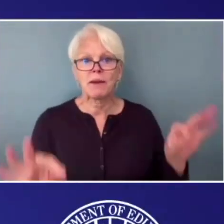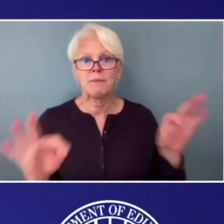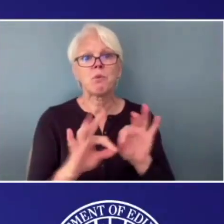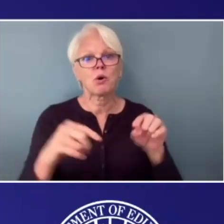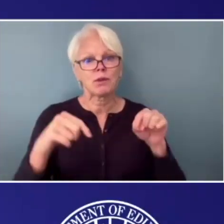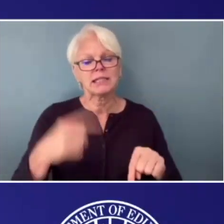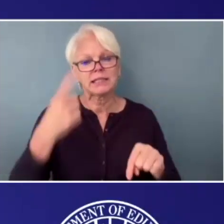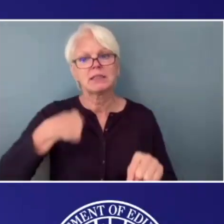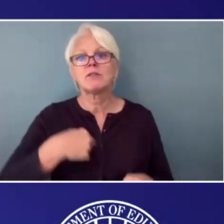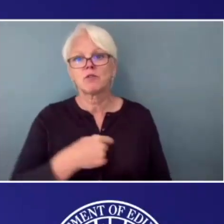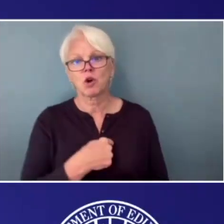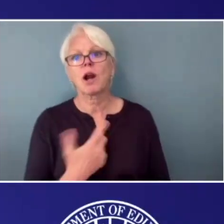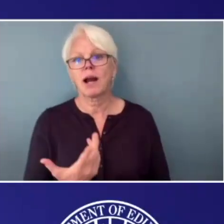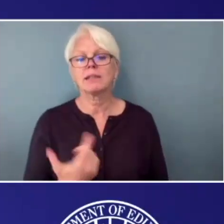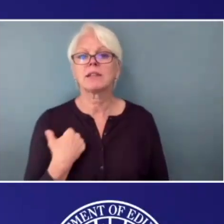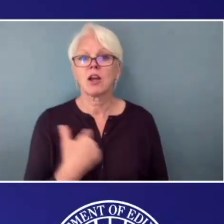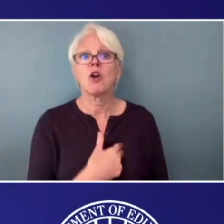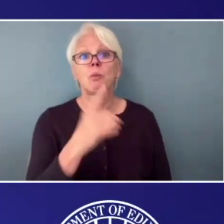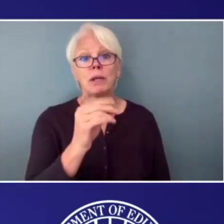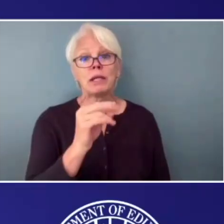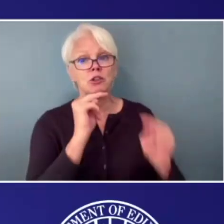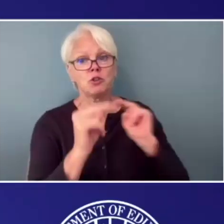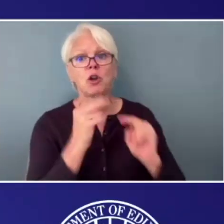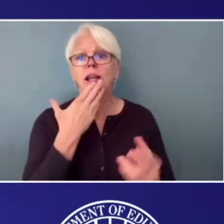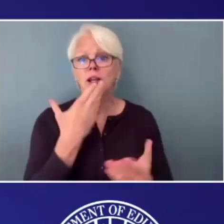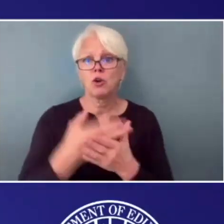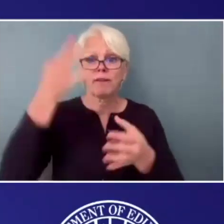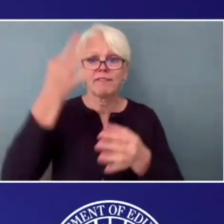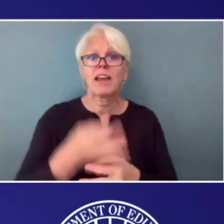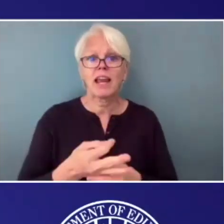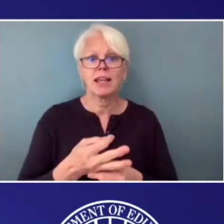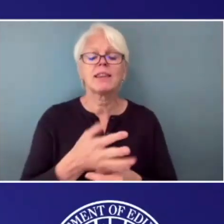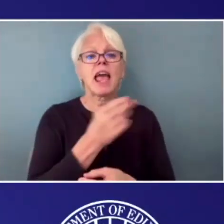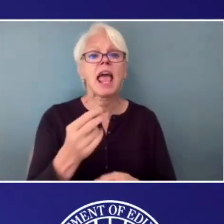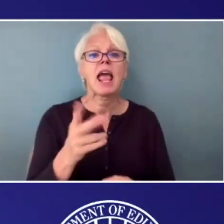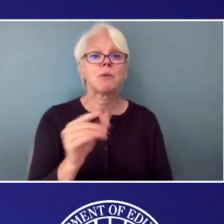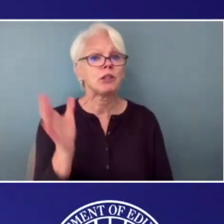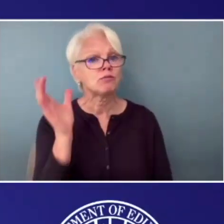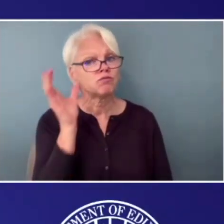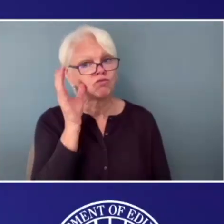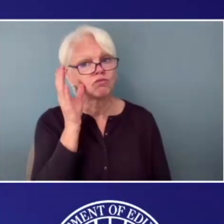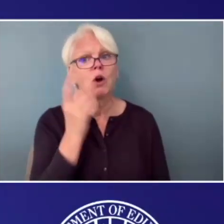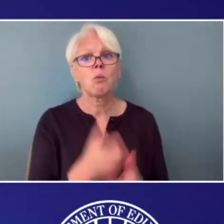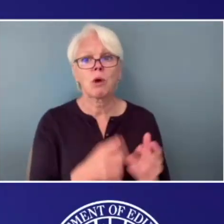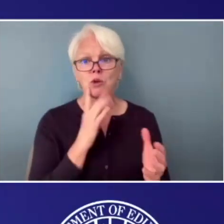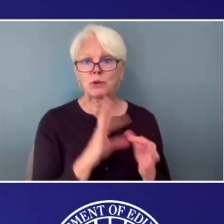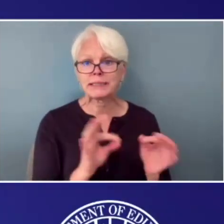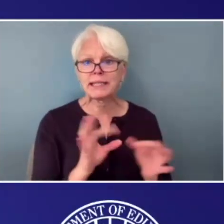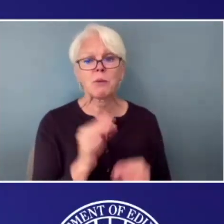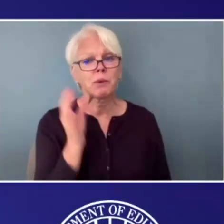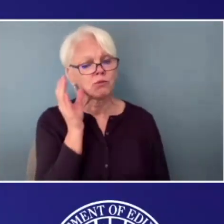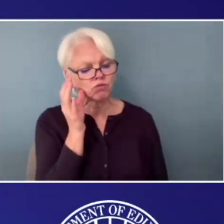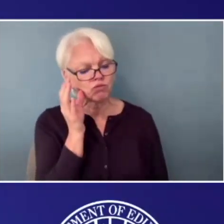that we do negotiate in good faith and that we do listen to what you're saying, and we try to do the very best with our